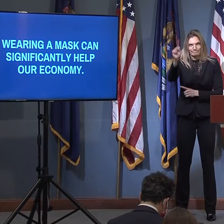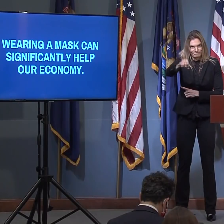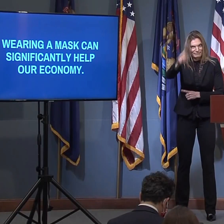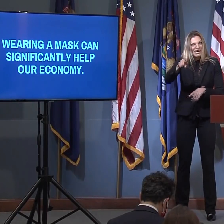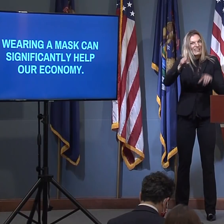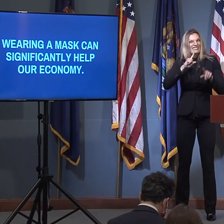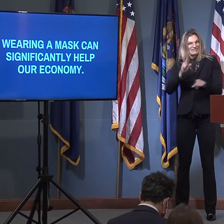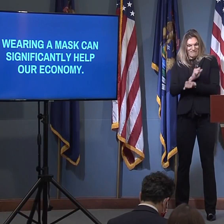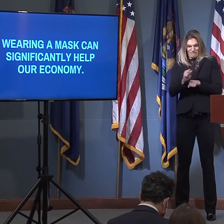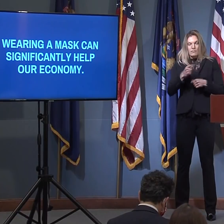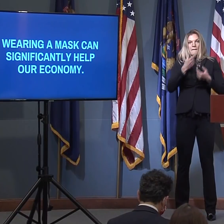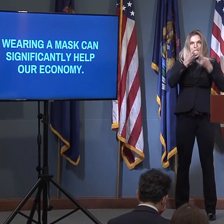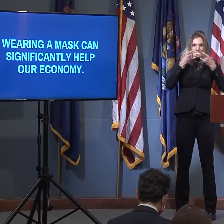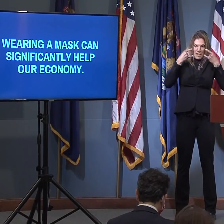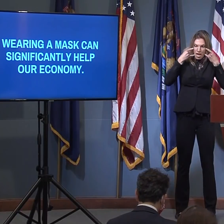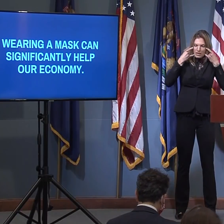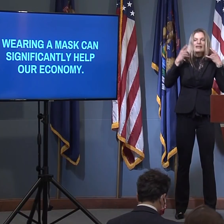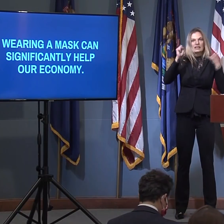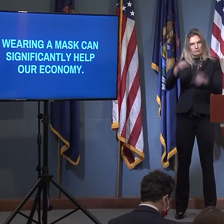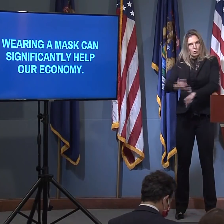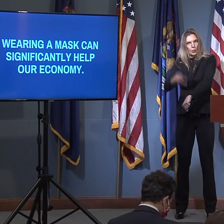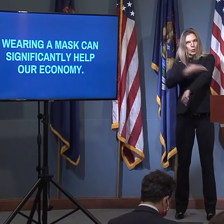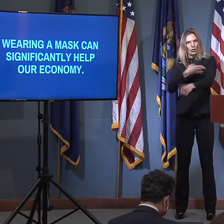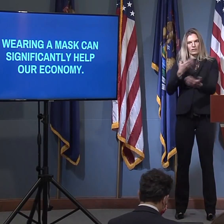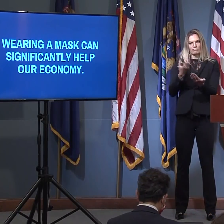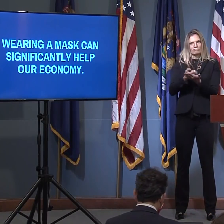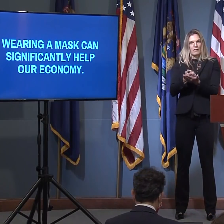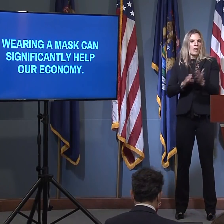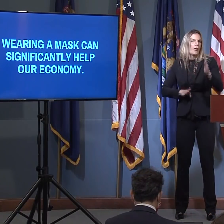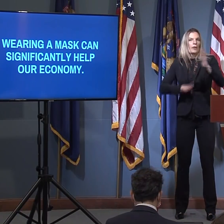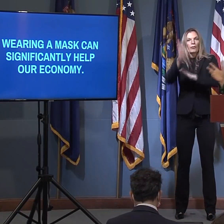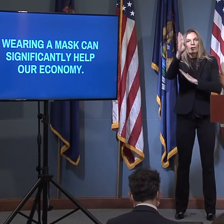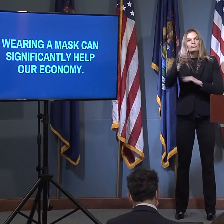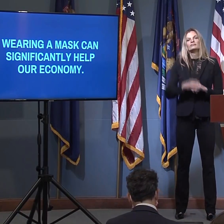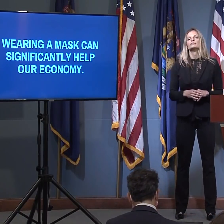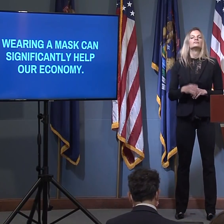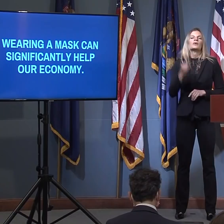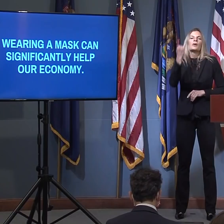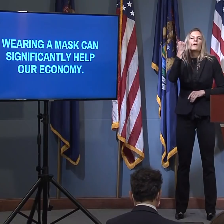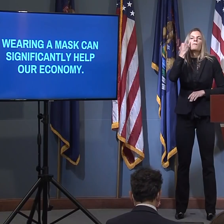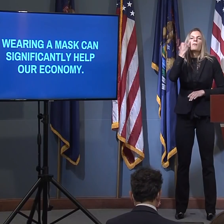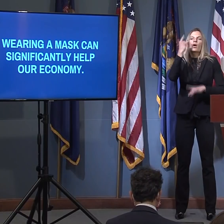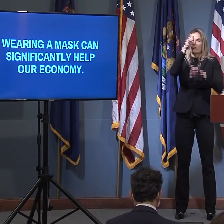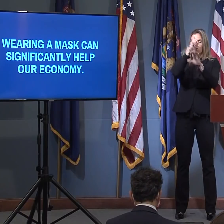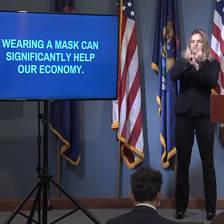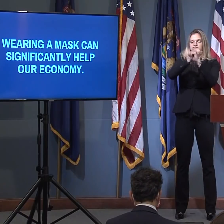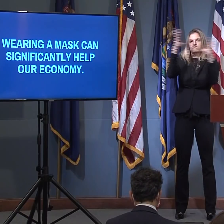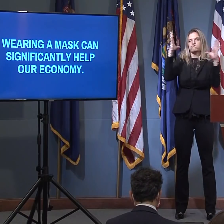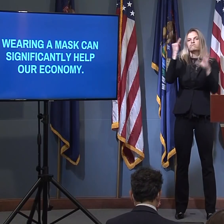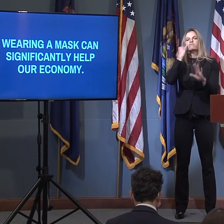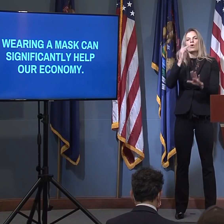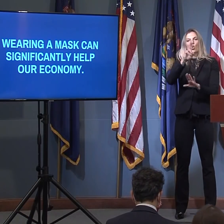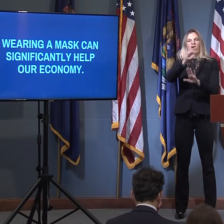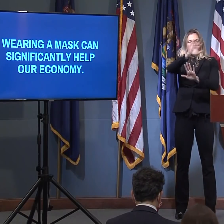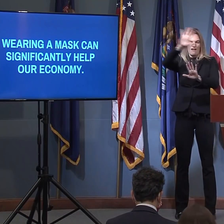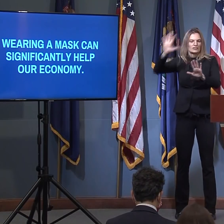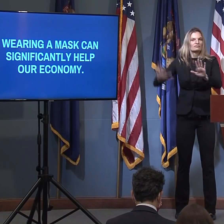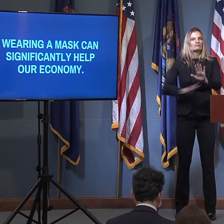HELP OUR ECONOMY. A STUDY CONDUCTED BY GOLDMAN SACH'S CONCLUDED THAT A FEDERAL MASK MANDATE, IF EVERYONE IN THE